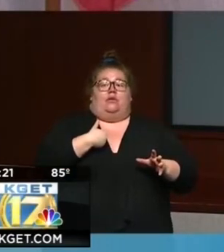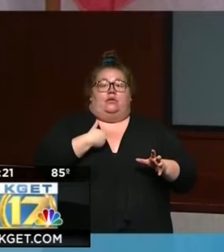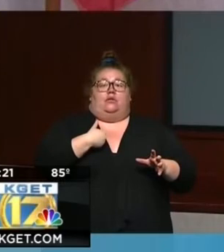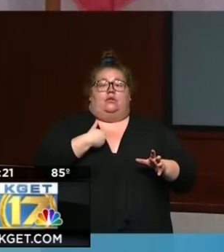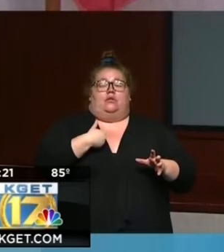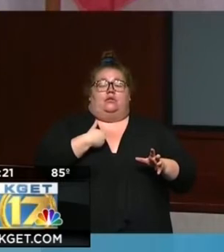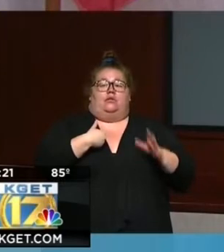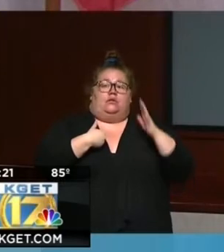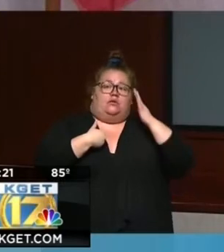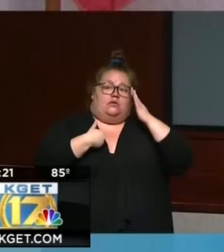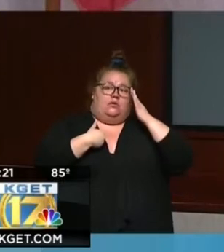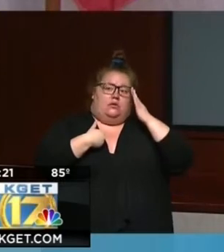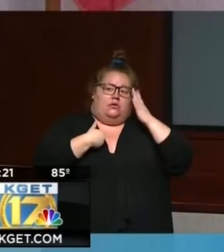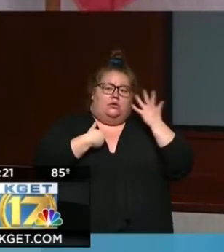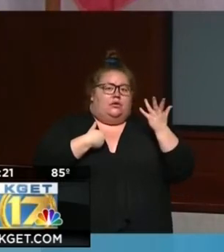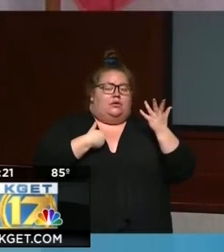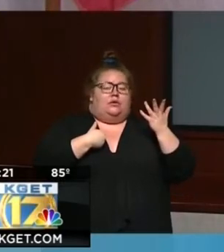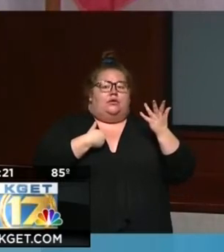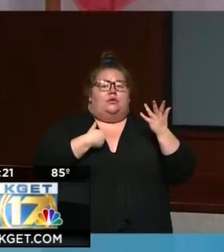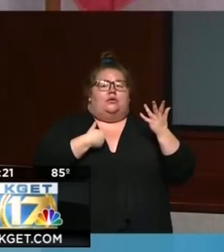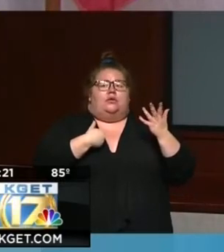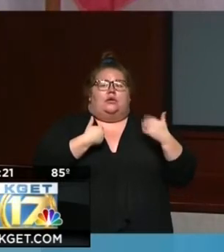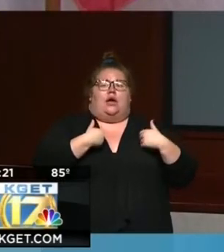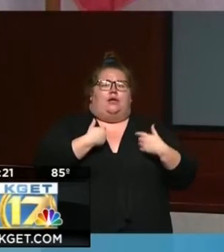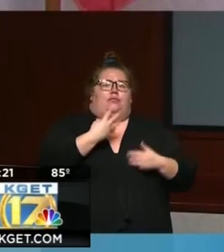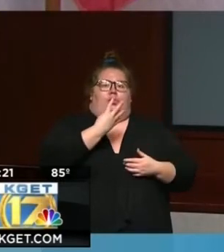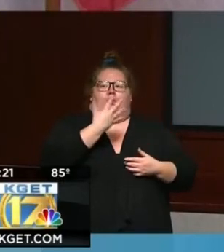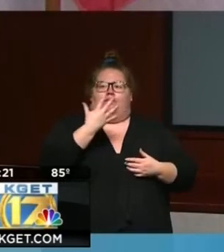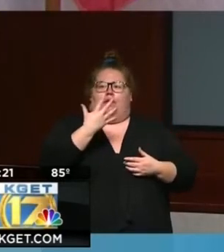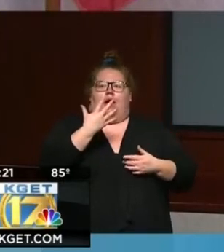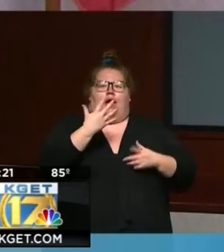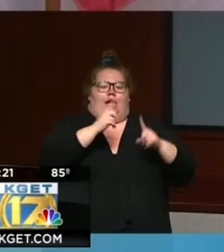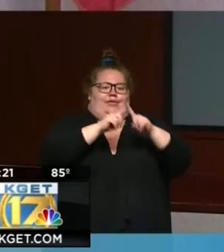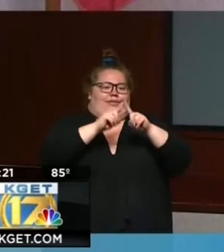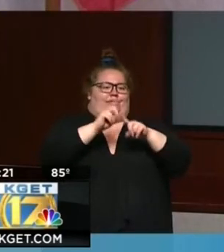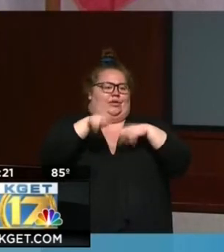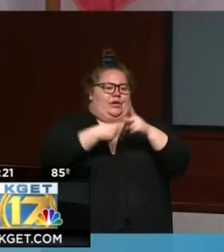EPIDEMIOLOGICAL, YOU KNOW, CATEGORY THAT THEY HAVE IN